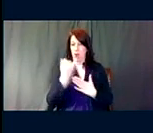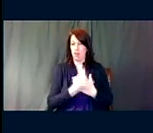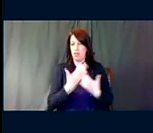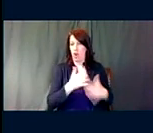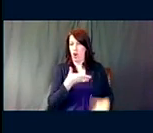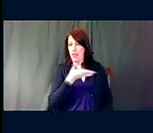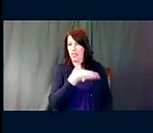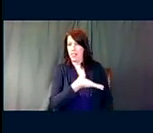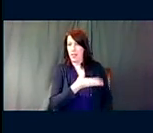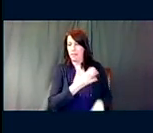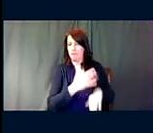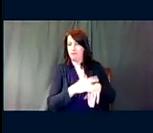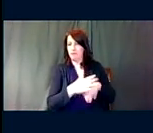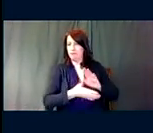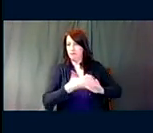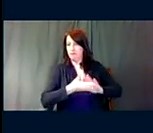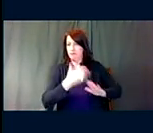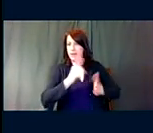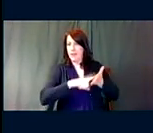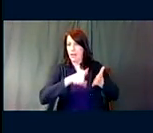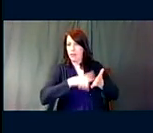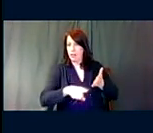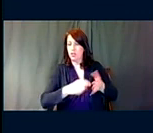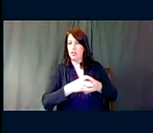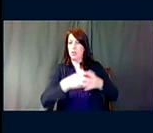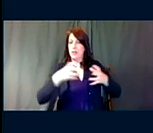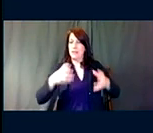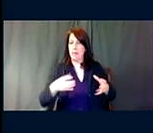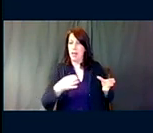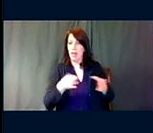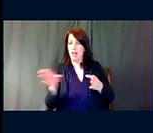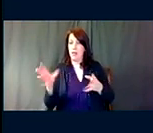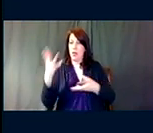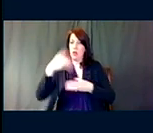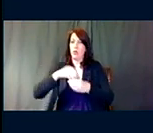WERE ALREADY OUT THERE IN THE FIELD DOING THIS FOR RESEARCH TO